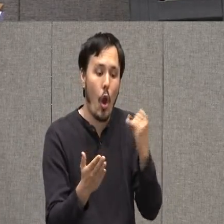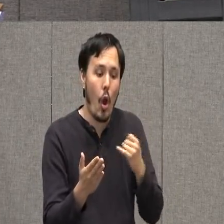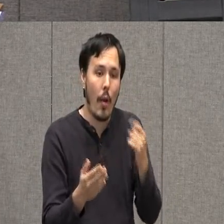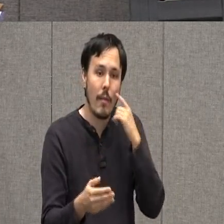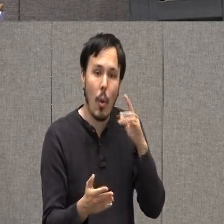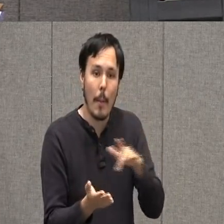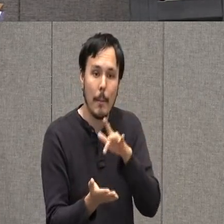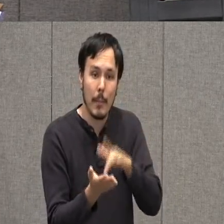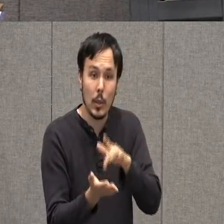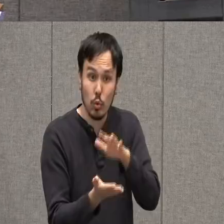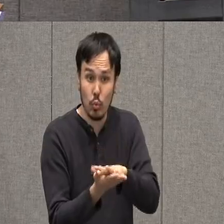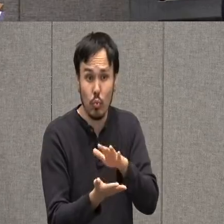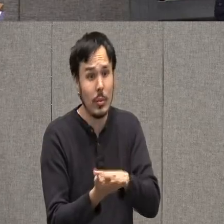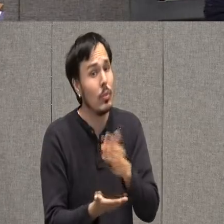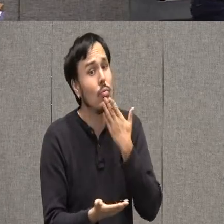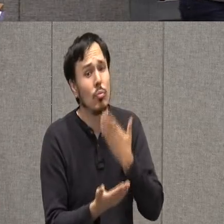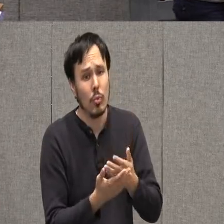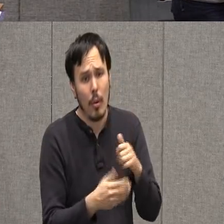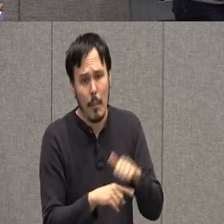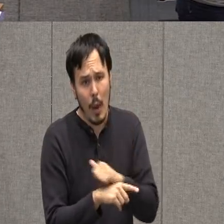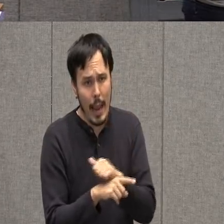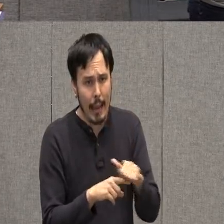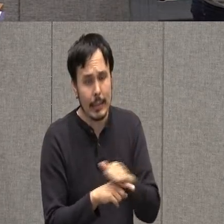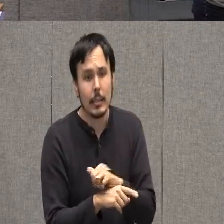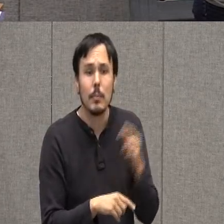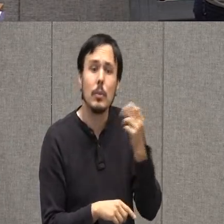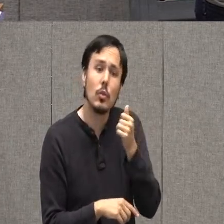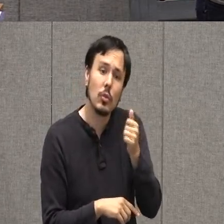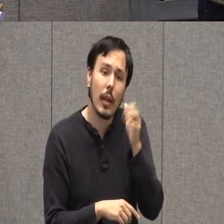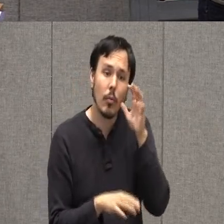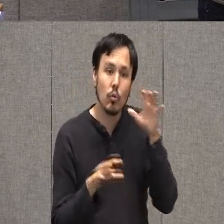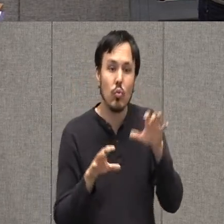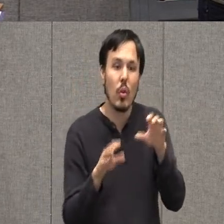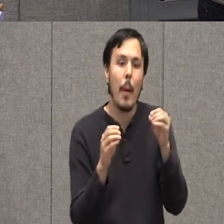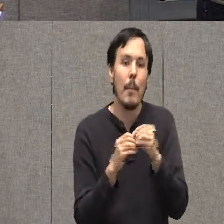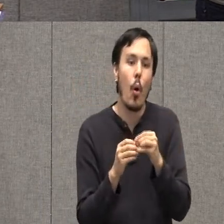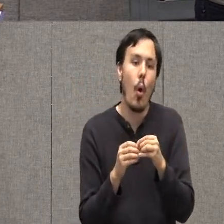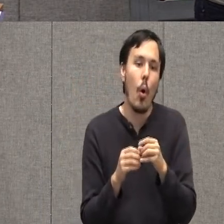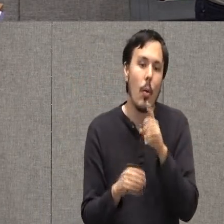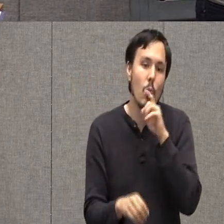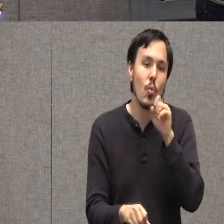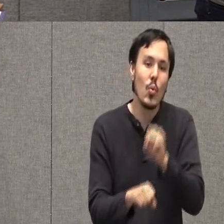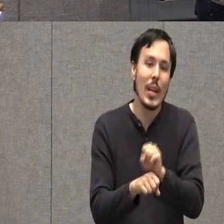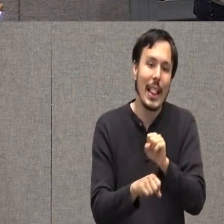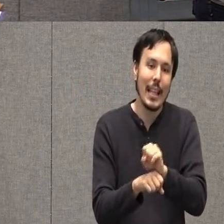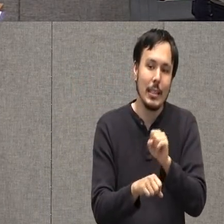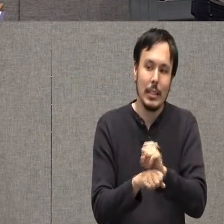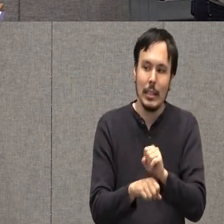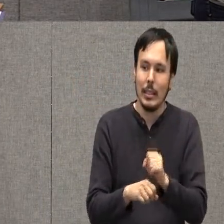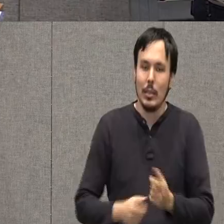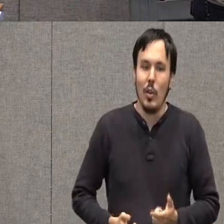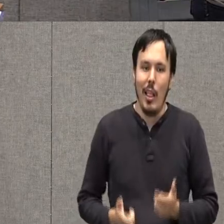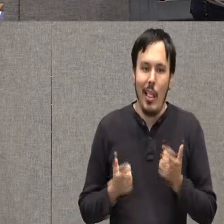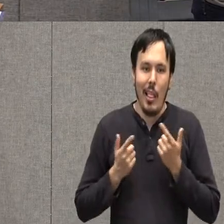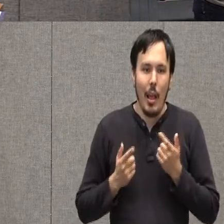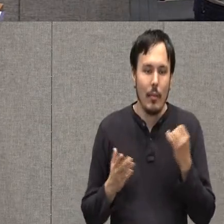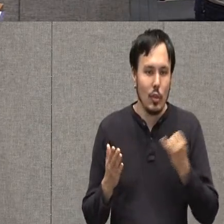this would be a really good thing to practice 'cause you really start doing more realistic drawing when you start getting into middle school which is kind of neat.